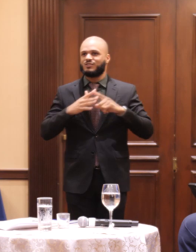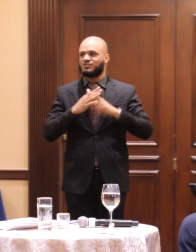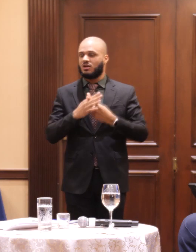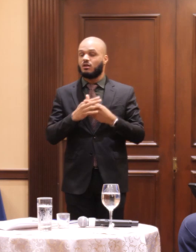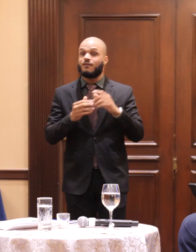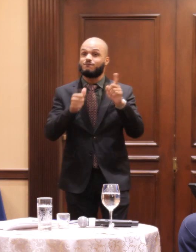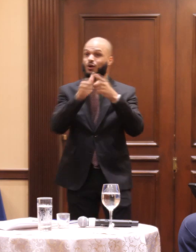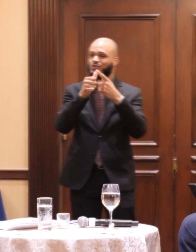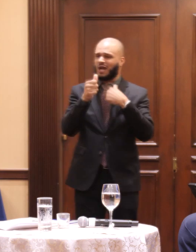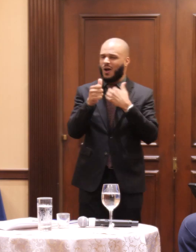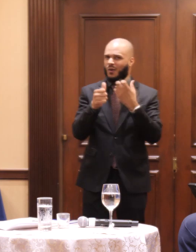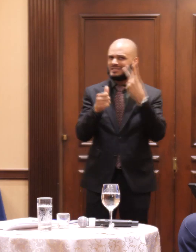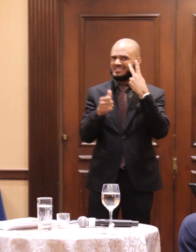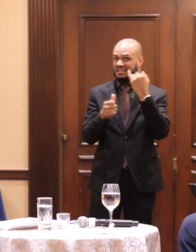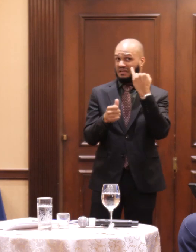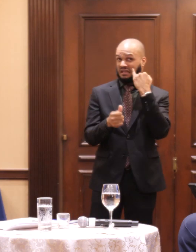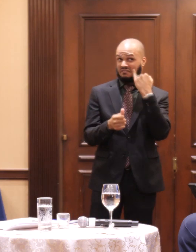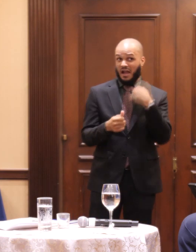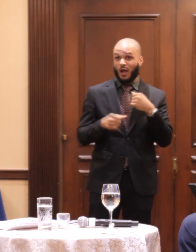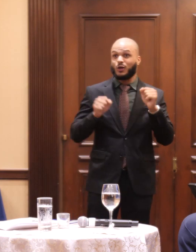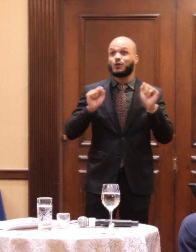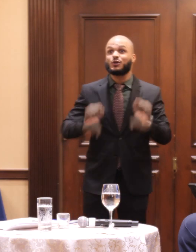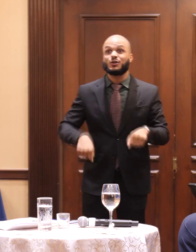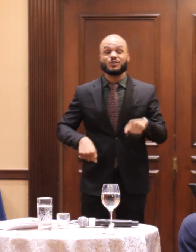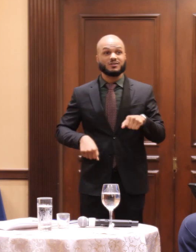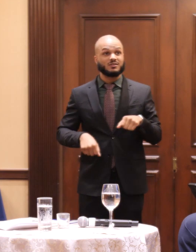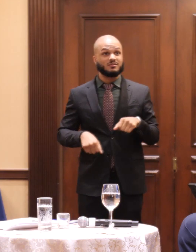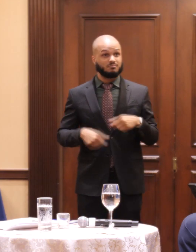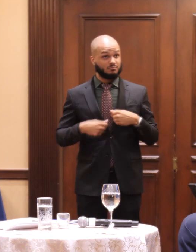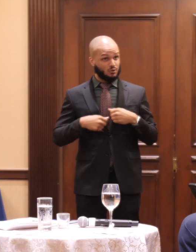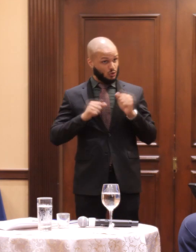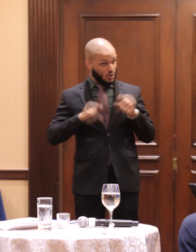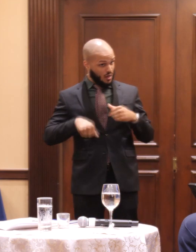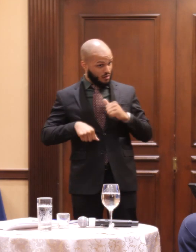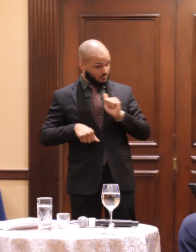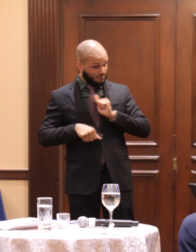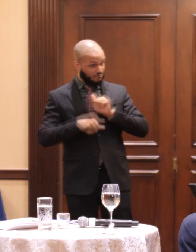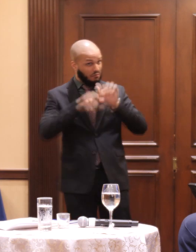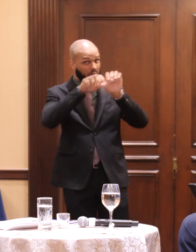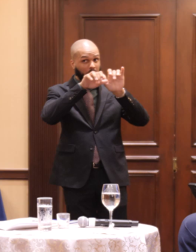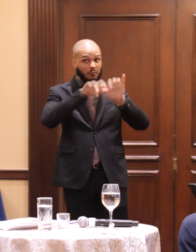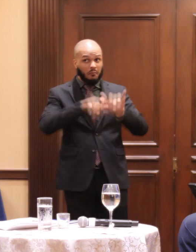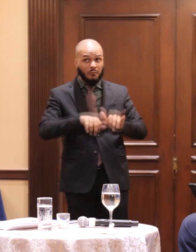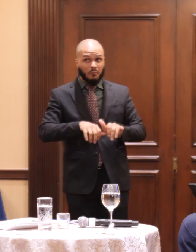of all see whether I thought it was doable or if it was doable could I do it and I started writing